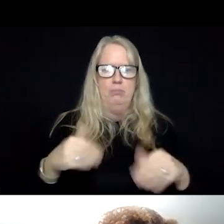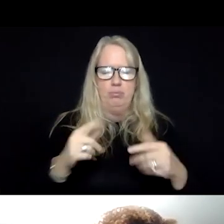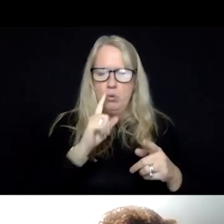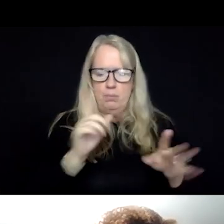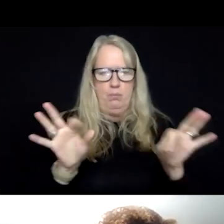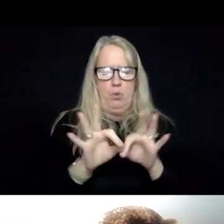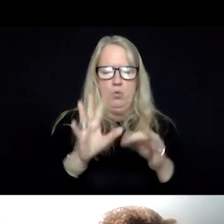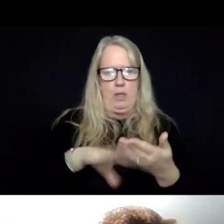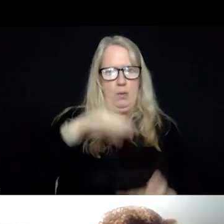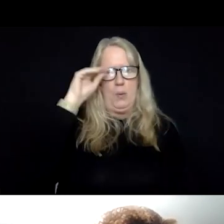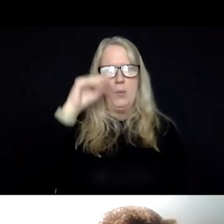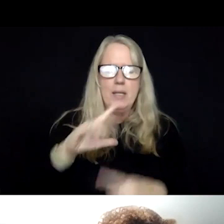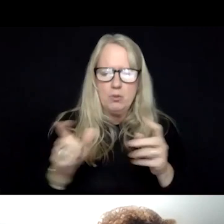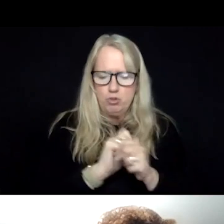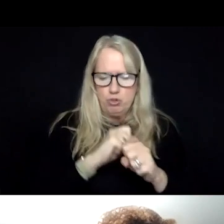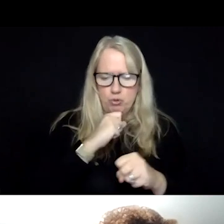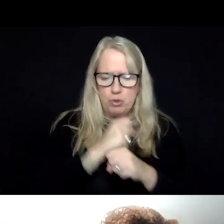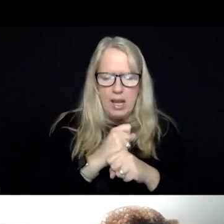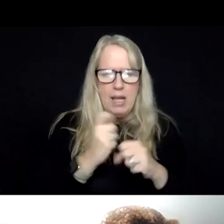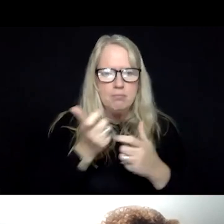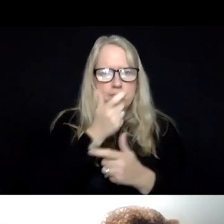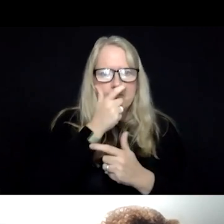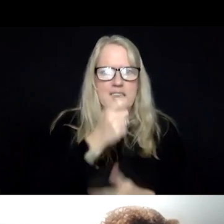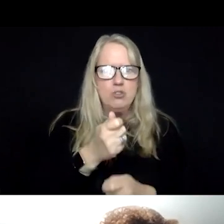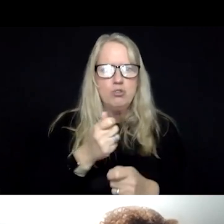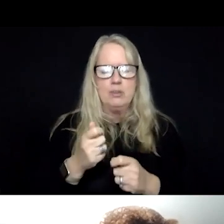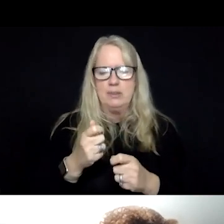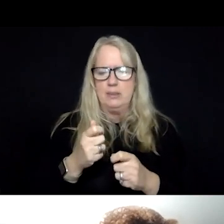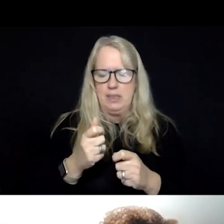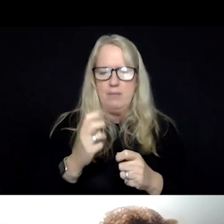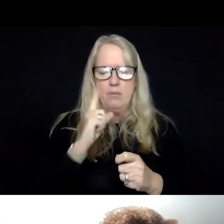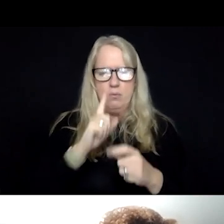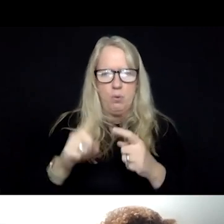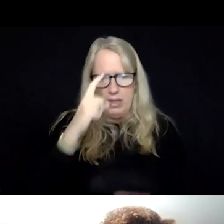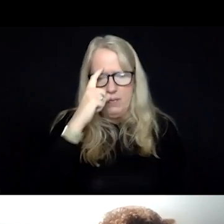SKILLS IS CREATING INTEREST IN MENTAL HEALTH AND CREATING